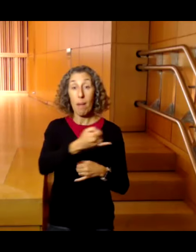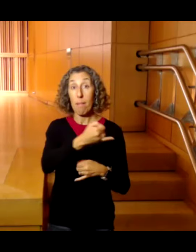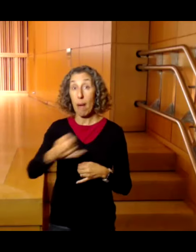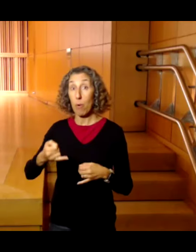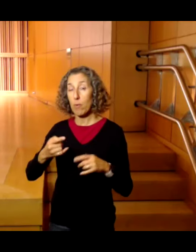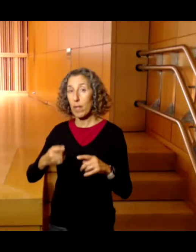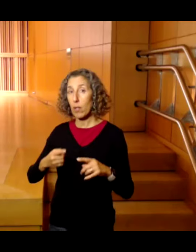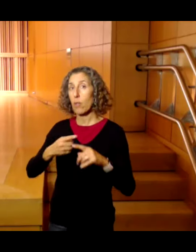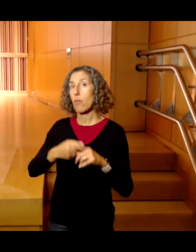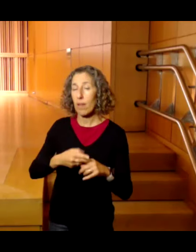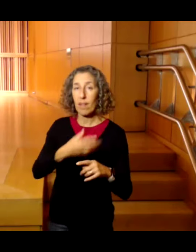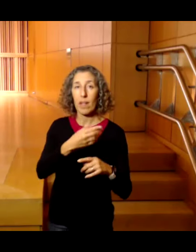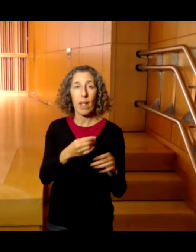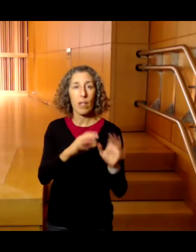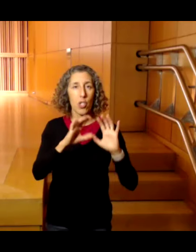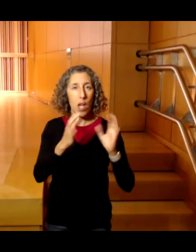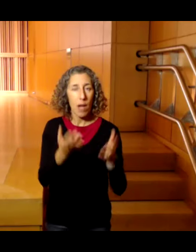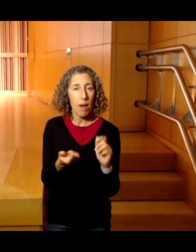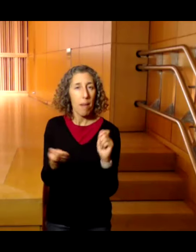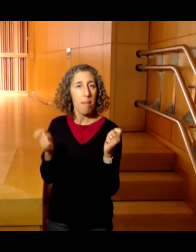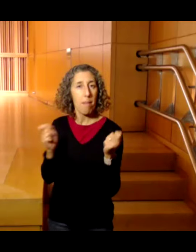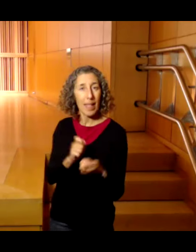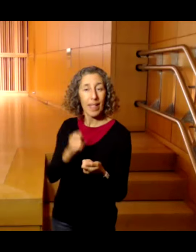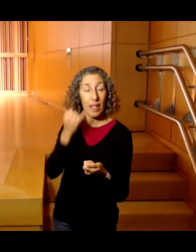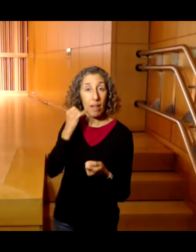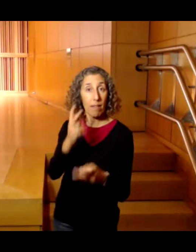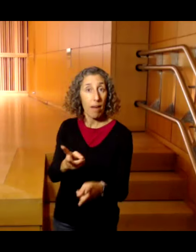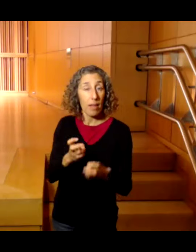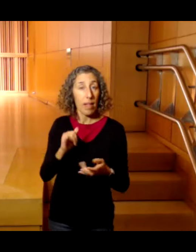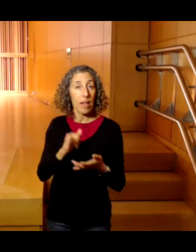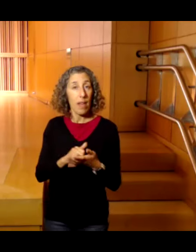that I'm suggesting are vital if we are to find ways to reproduce and reiterate.